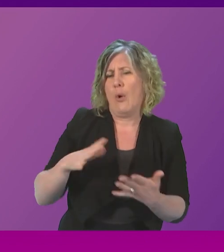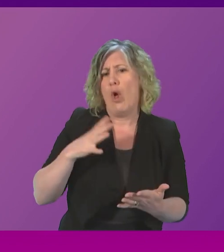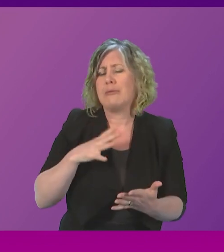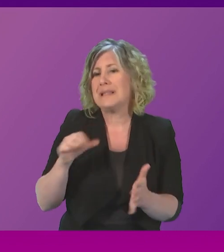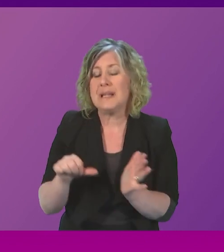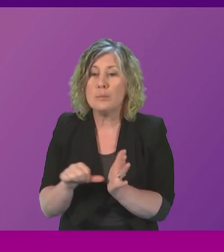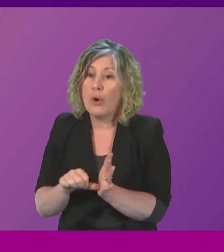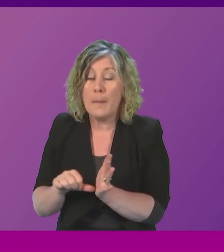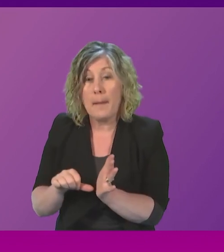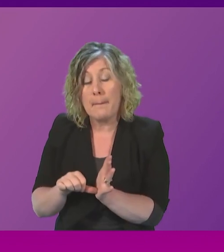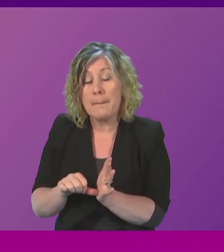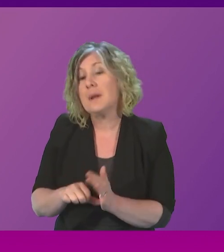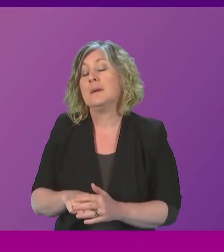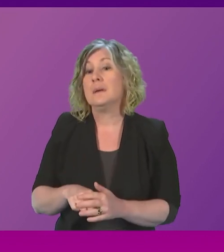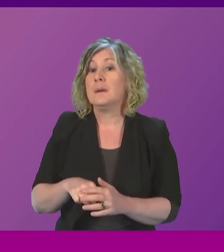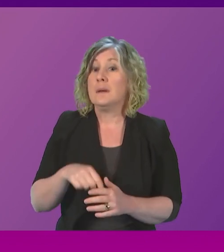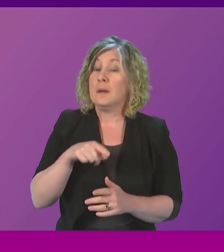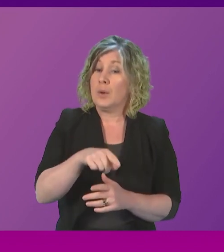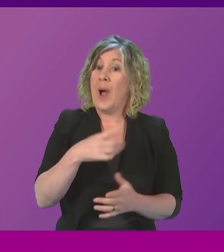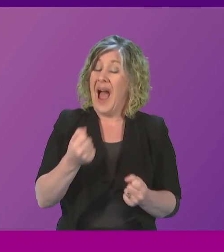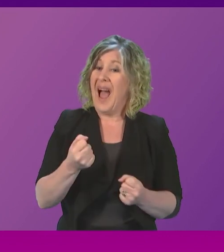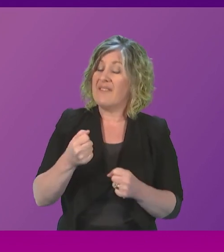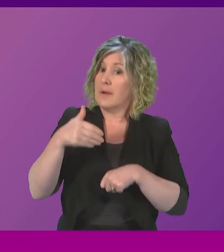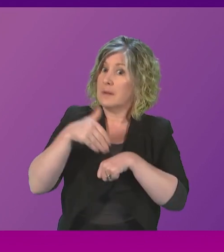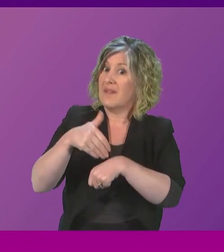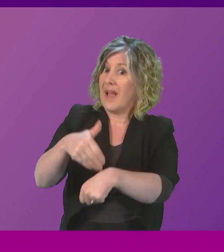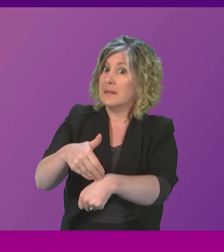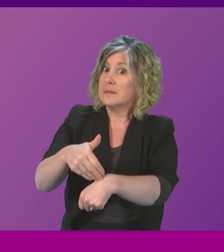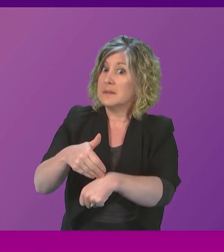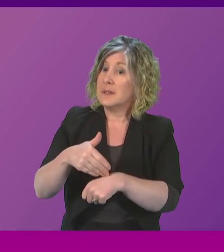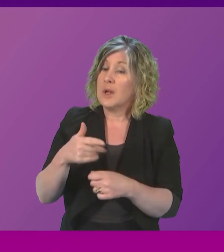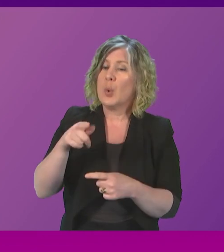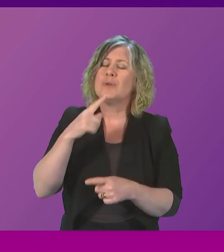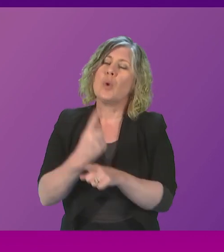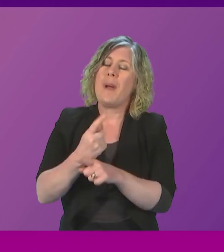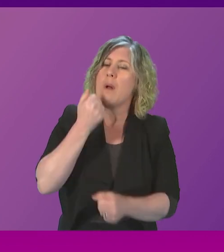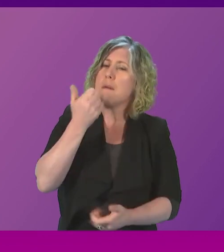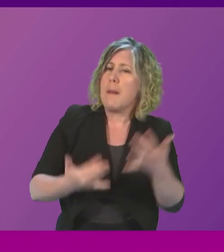Incompetence has consequences. Behind those statistics, there are struggling children and heartbroken families.